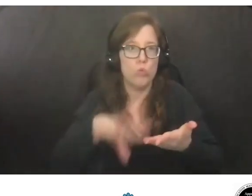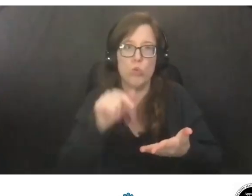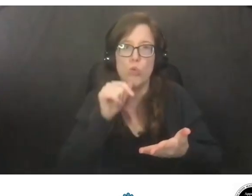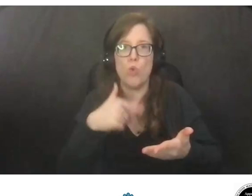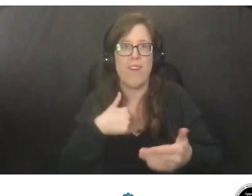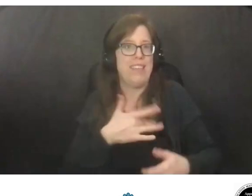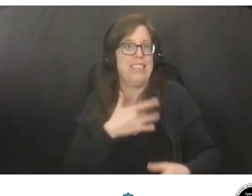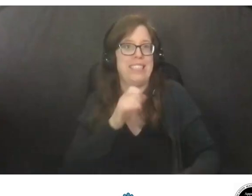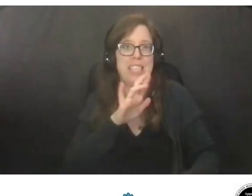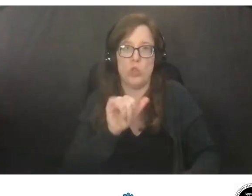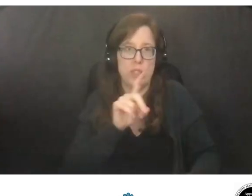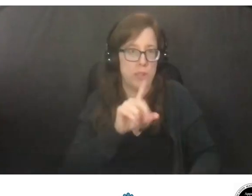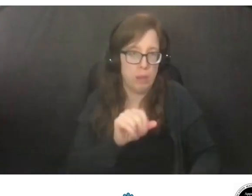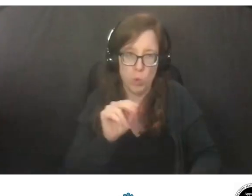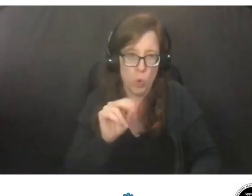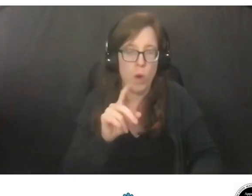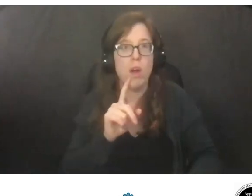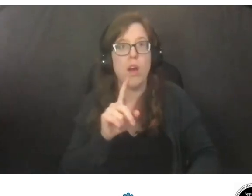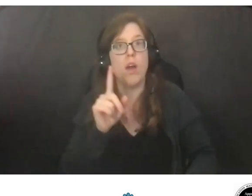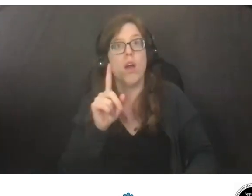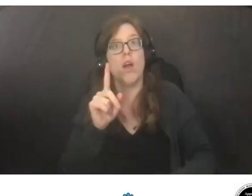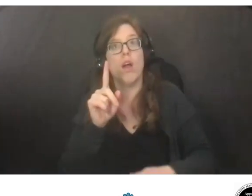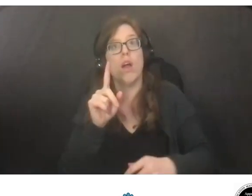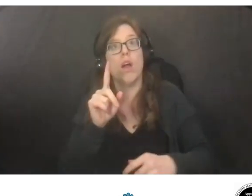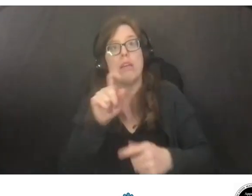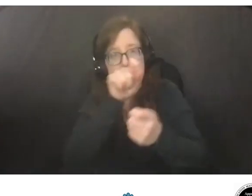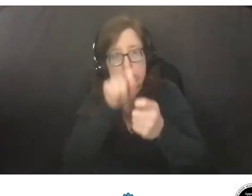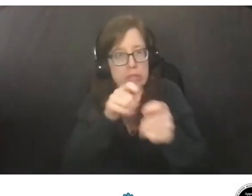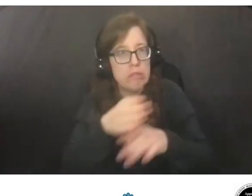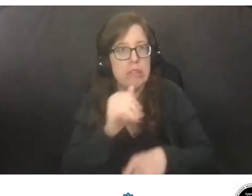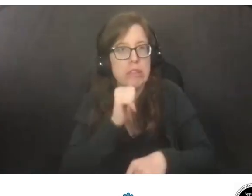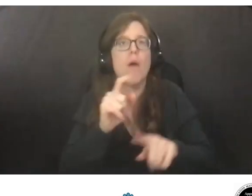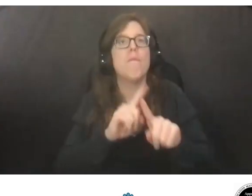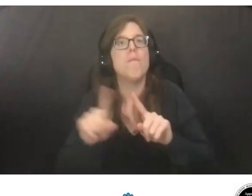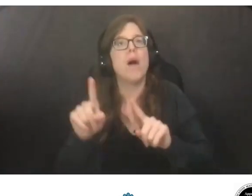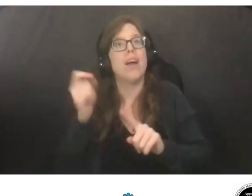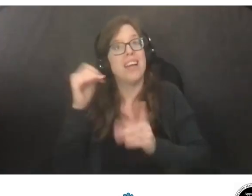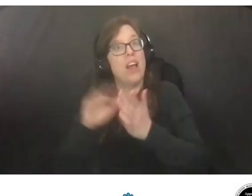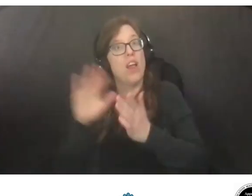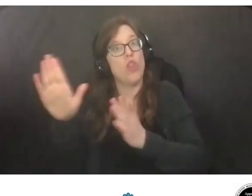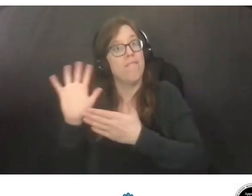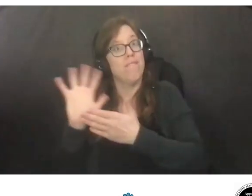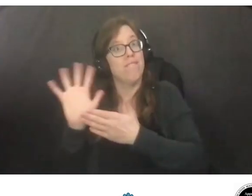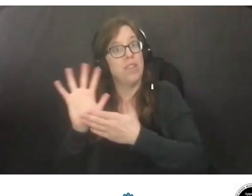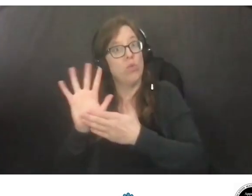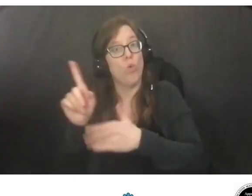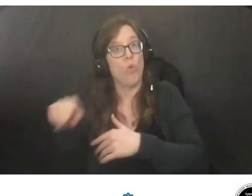sensory disabilities, in particular, but it's...their videos are really...are really